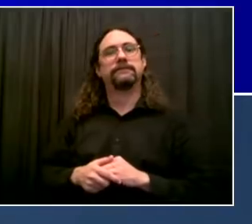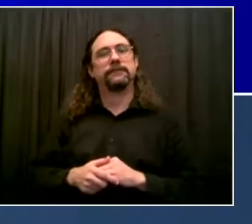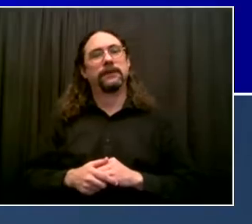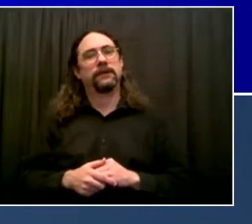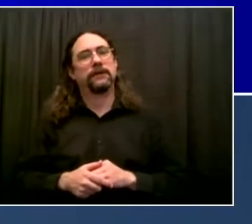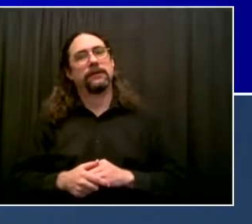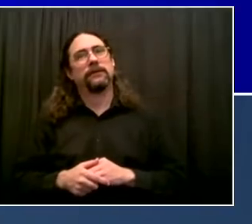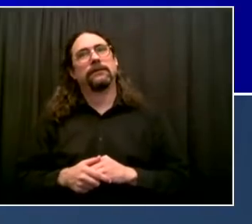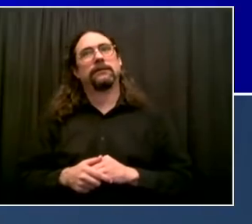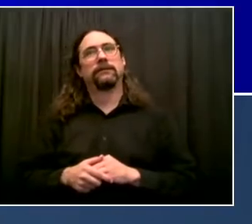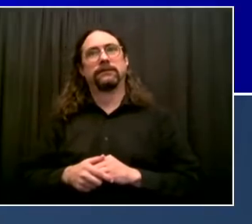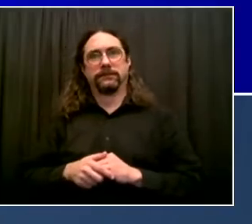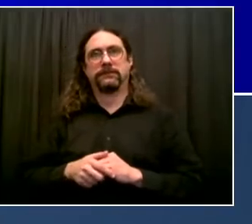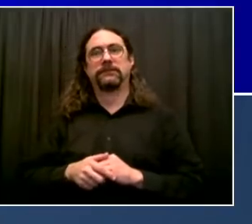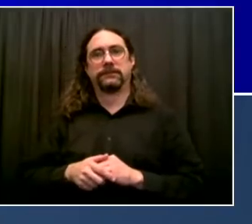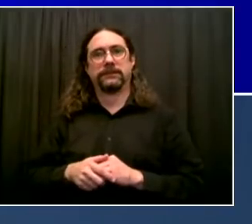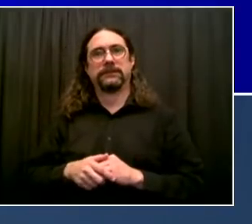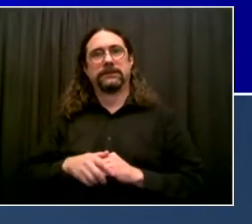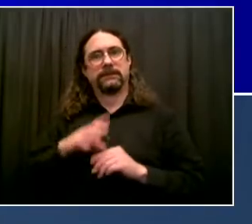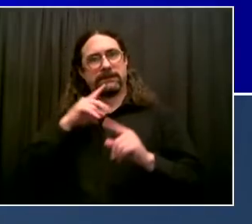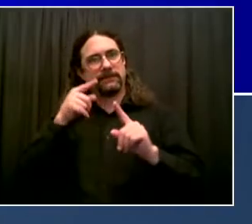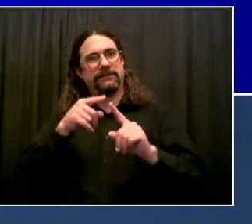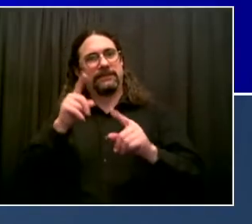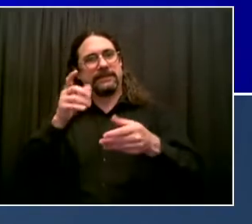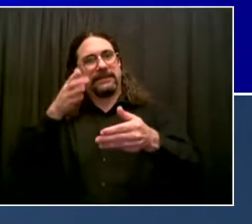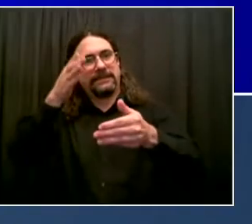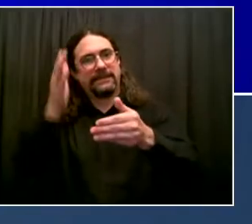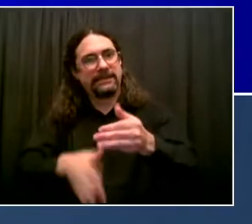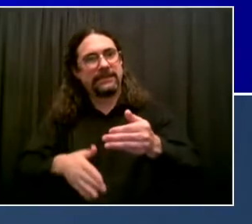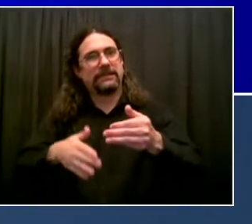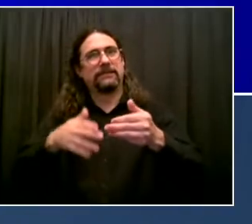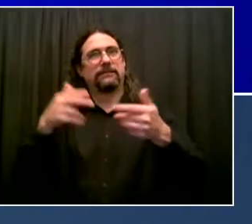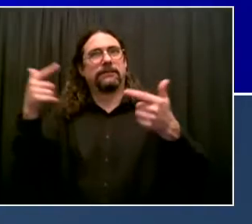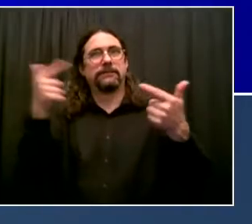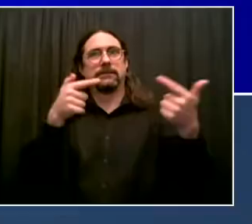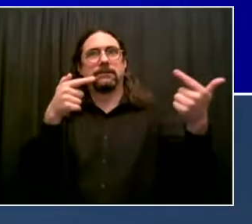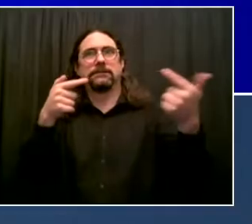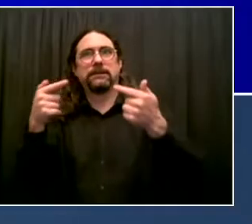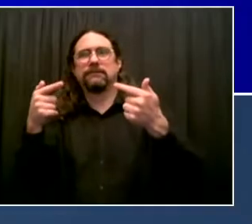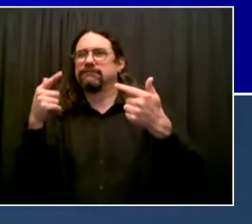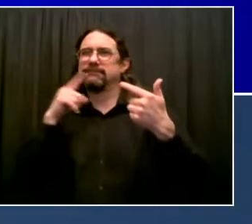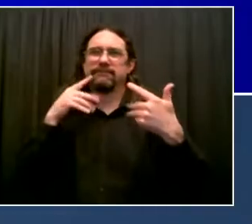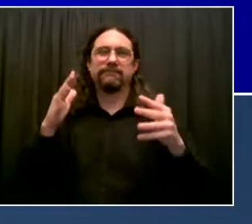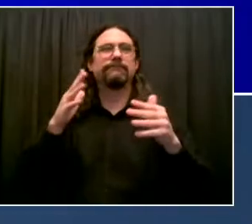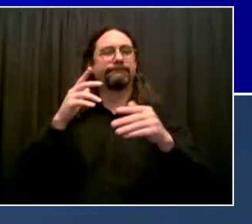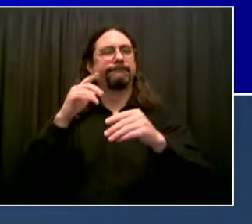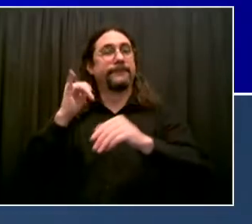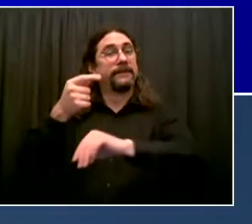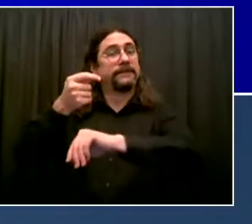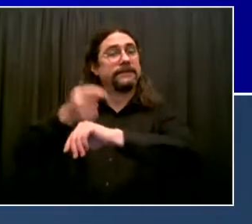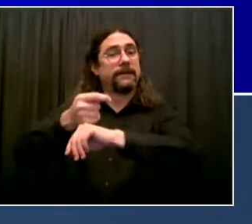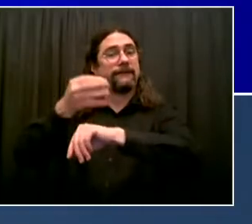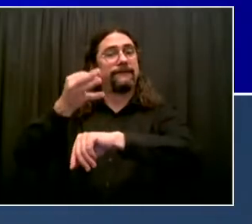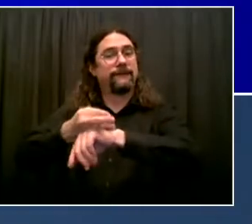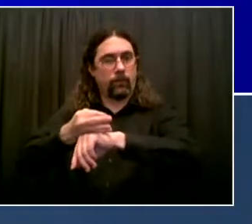TO END GUN VIOLENCE. THIS MEANS ALL THE DIFFERENT ELEMENTS OF THE JUSTICE SYSTEM, A VARIETY OF CITY AGENCIES